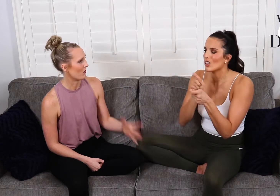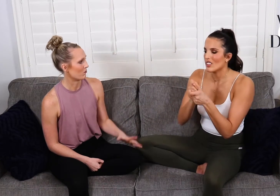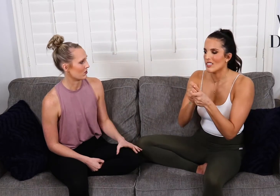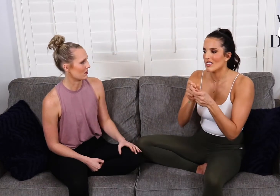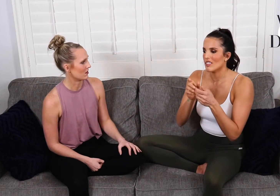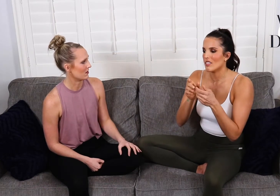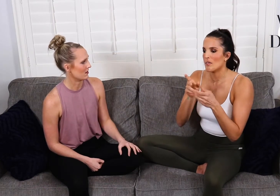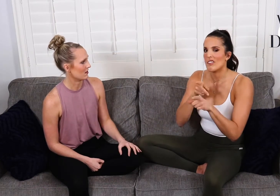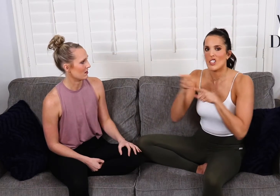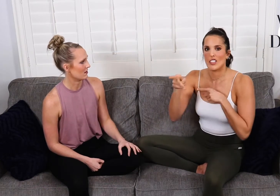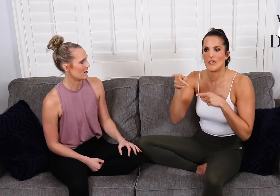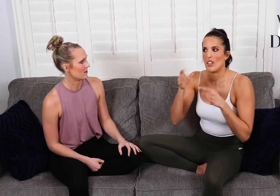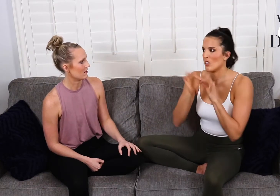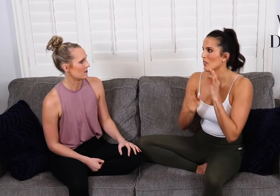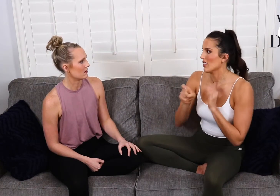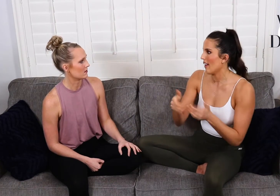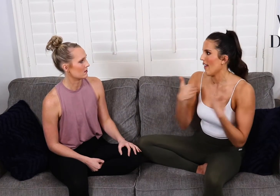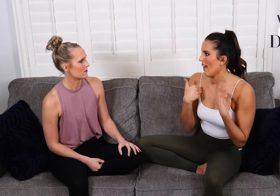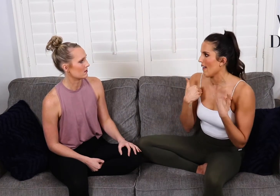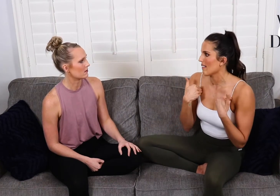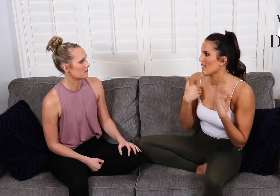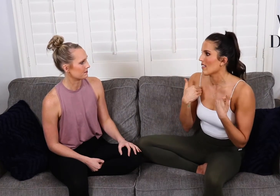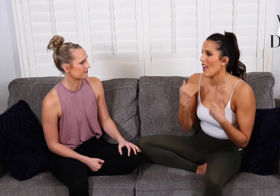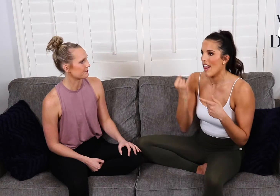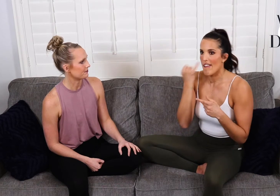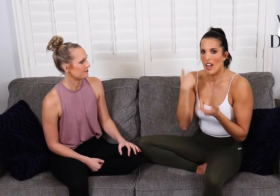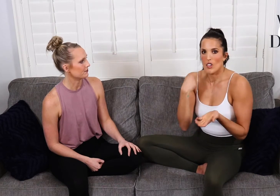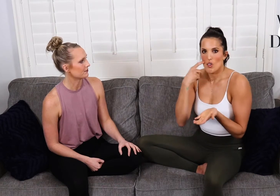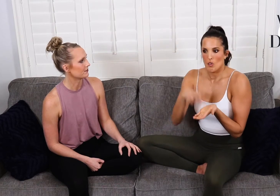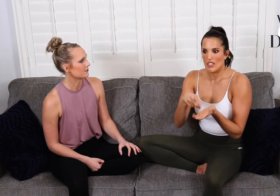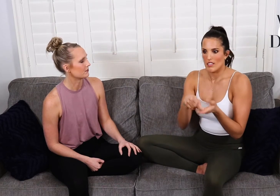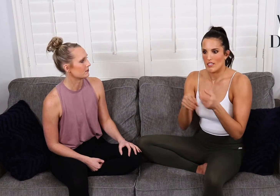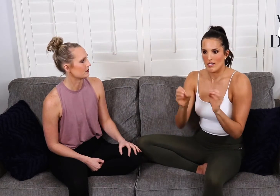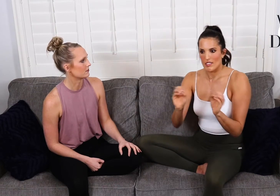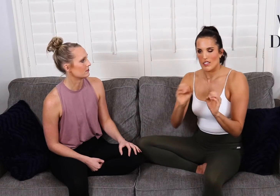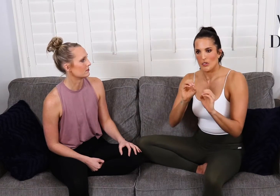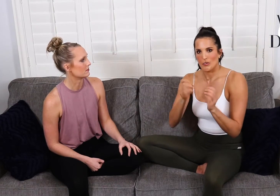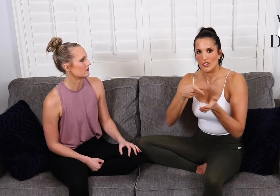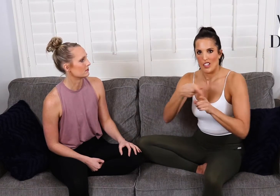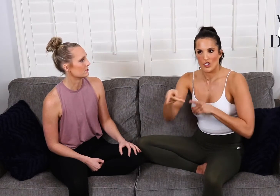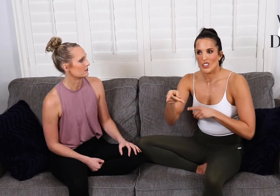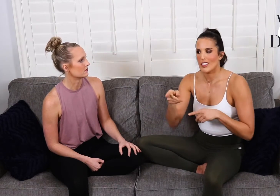so there is a certain level of professionalism interpreters need to have, and if I notice there's